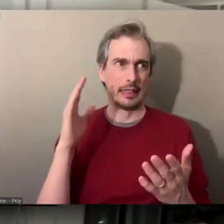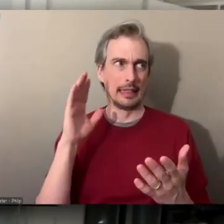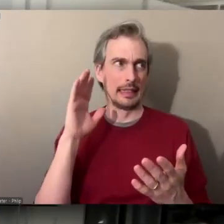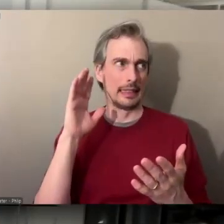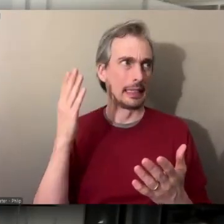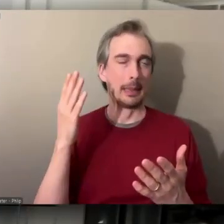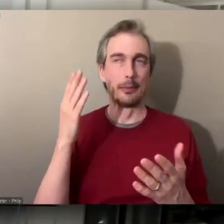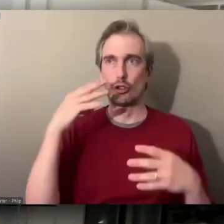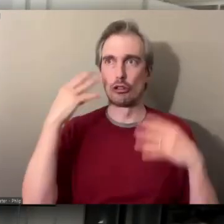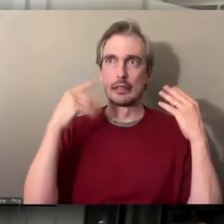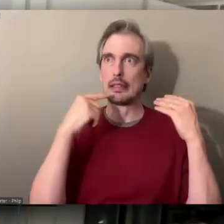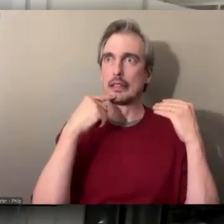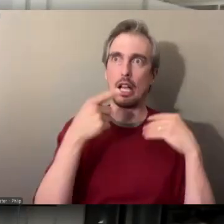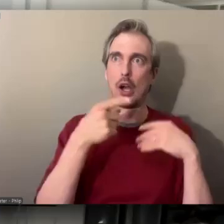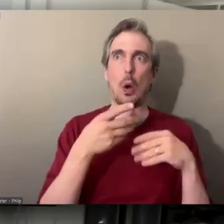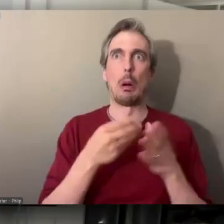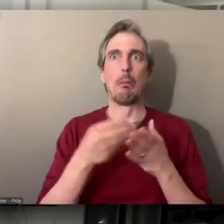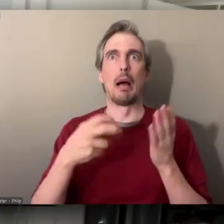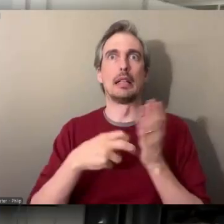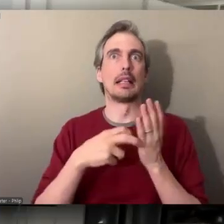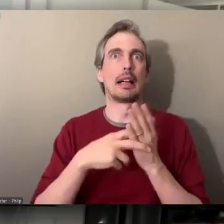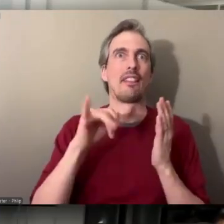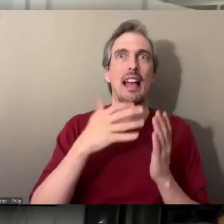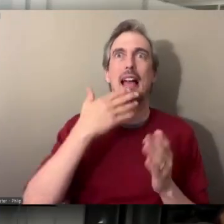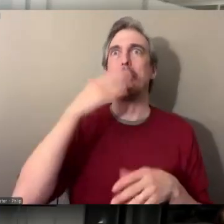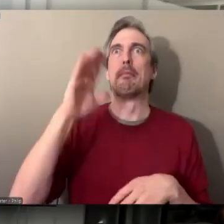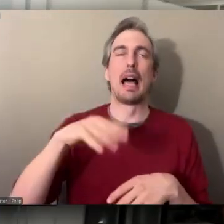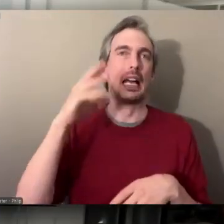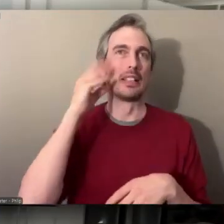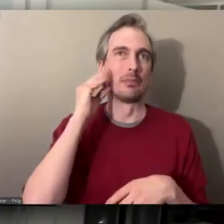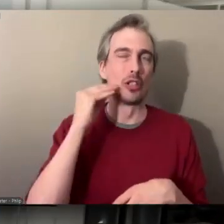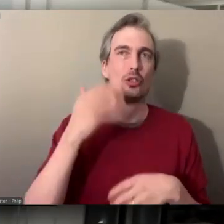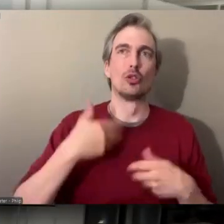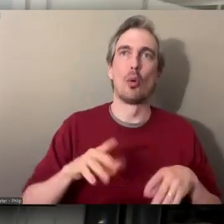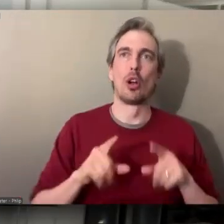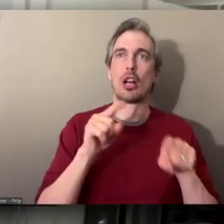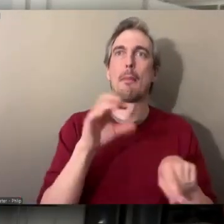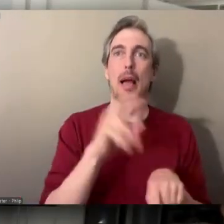we've all had ticket buying experiences that are so bad that you're not gonna do it again,